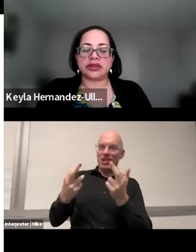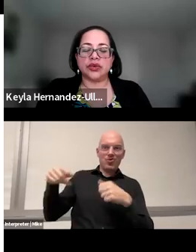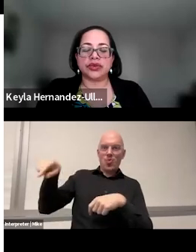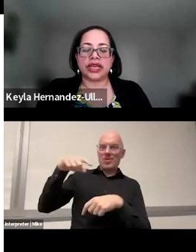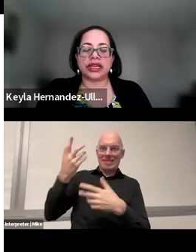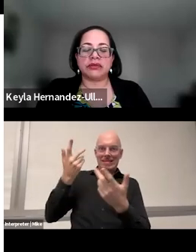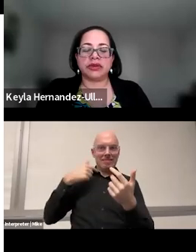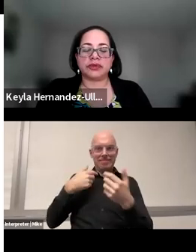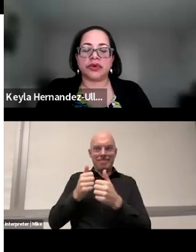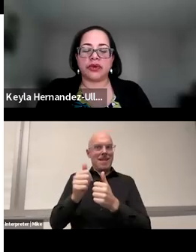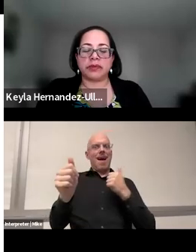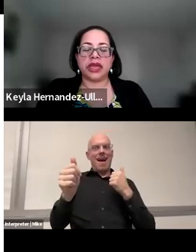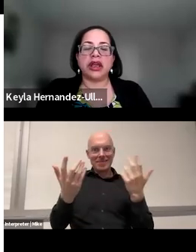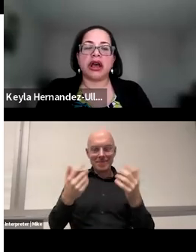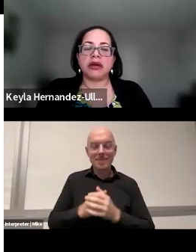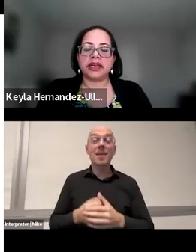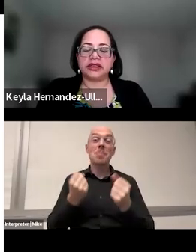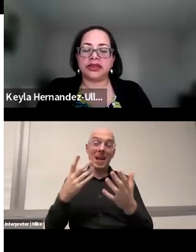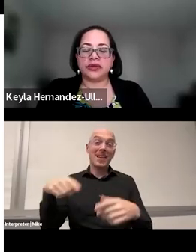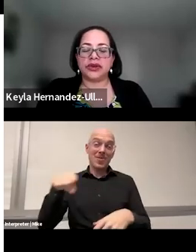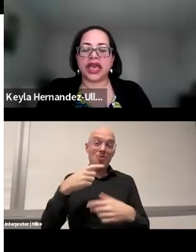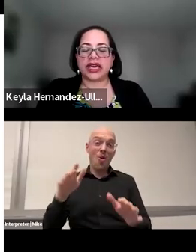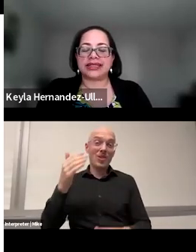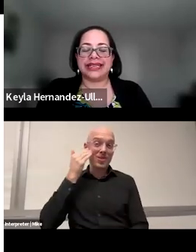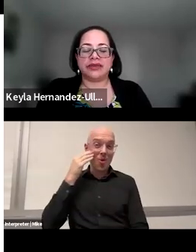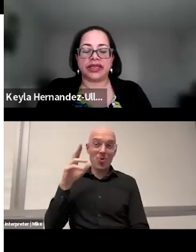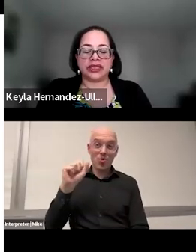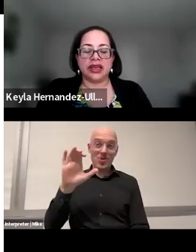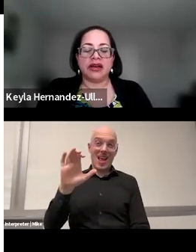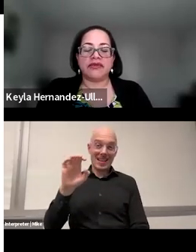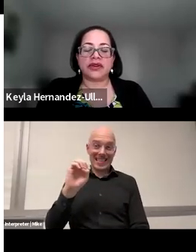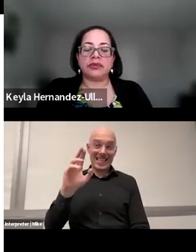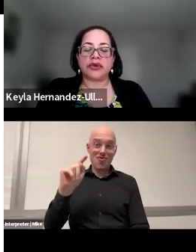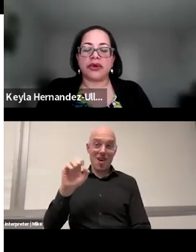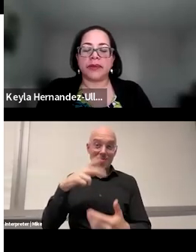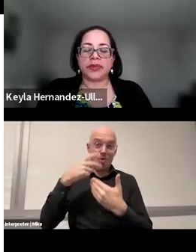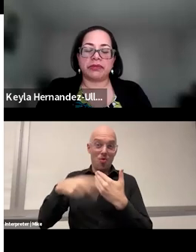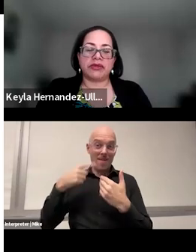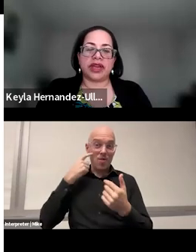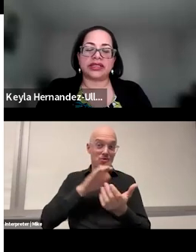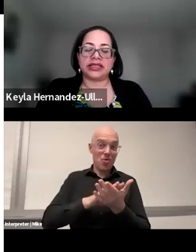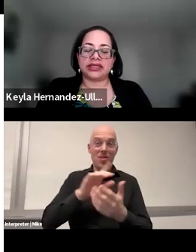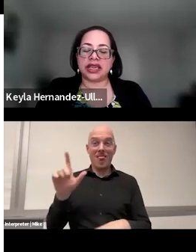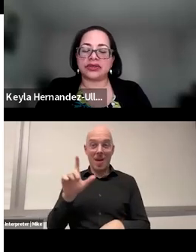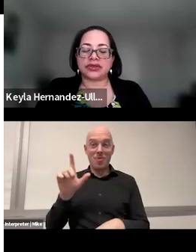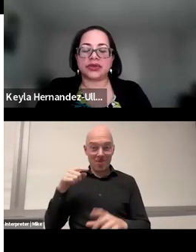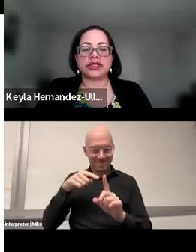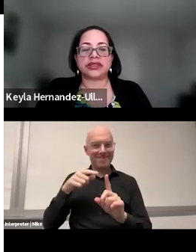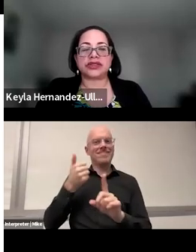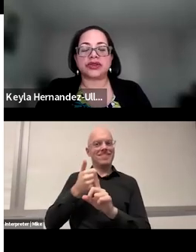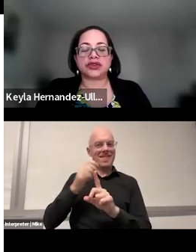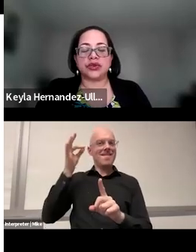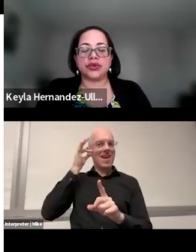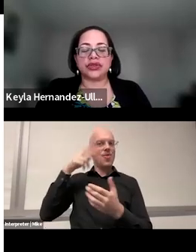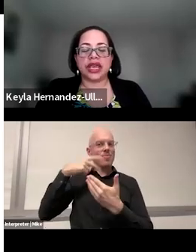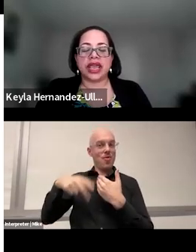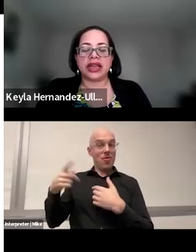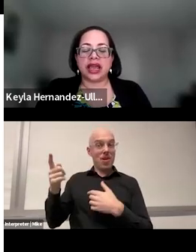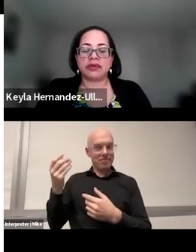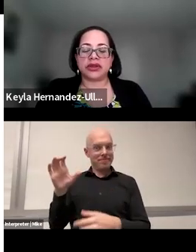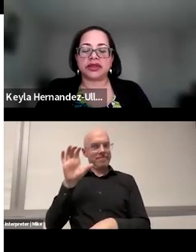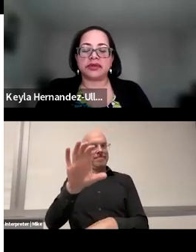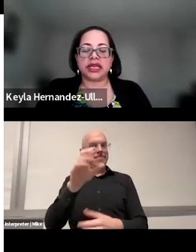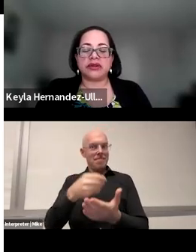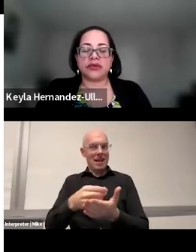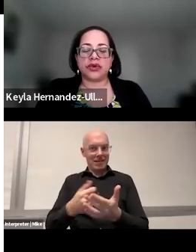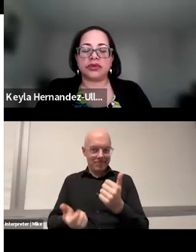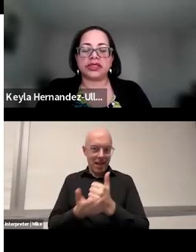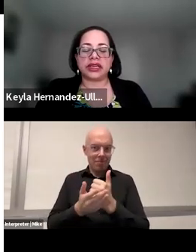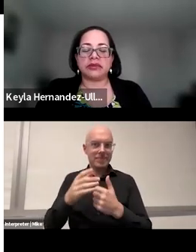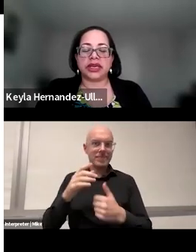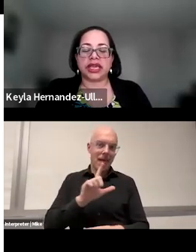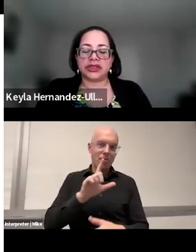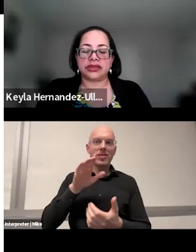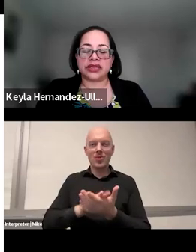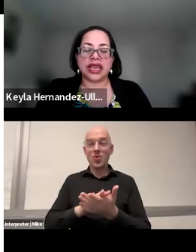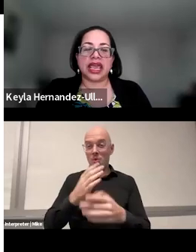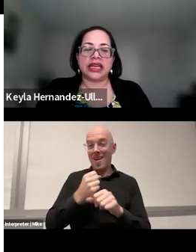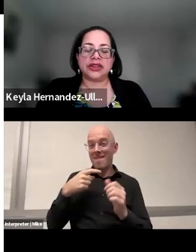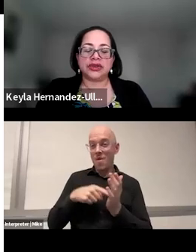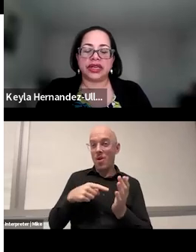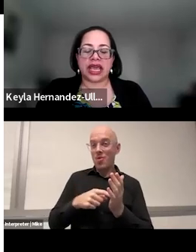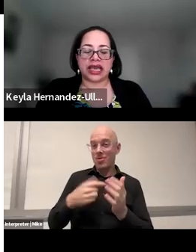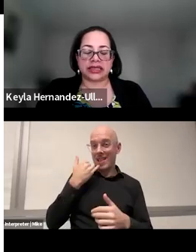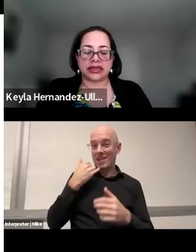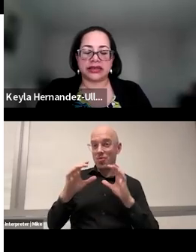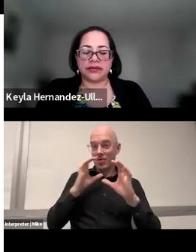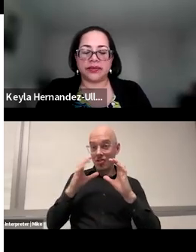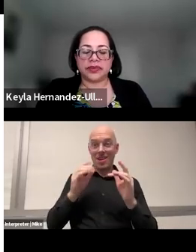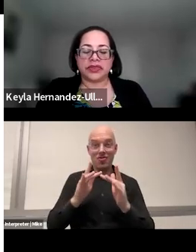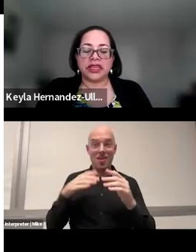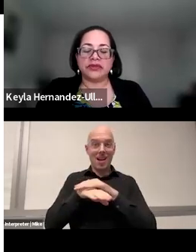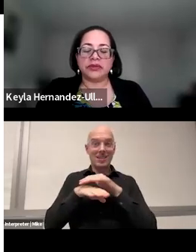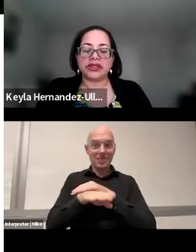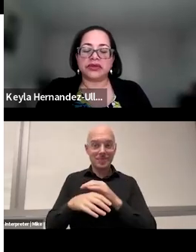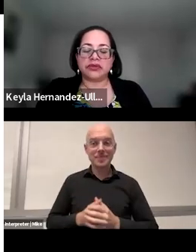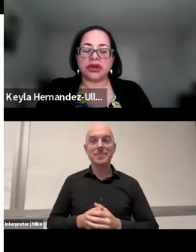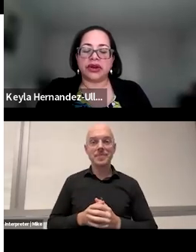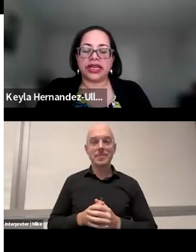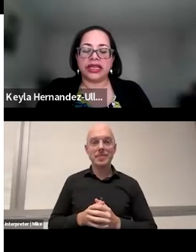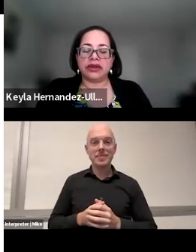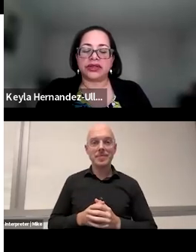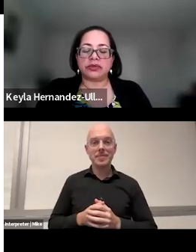Keyla Hernandez-Ulloa: Most of you are familiar with Usac's schools and libraries program, commonly known as Erate, a federal program that provides discounts to assist schools and libraries obtain affordable telecommunications and Internet access.